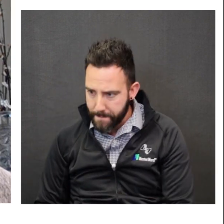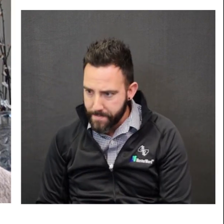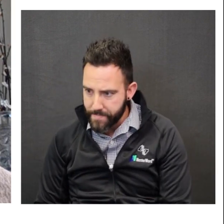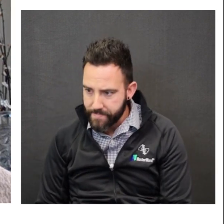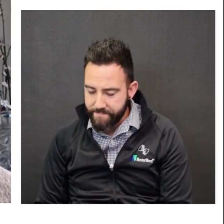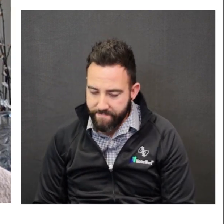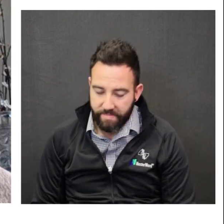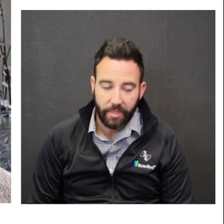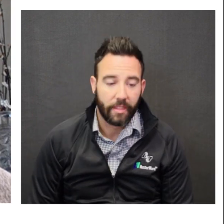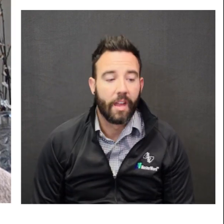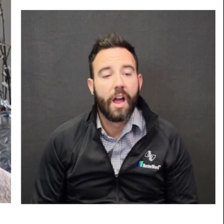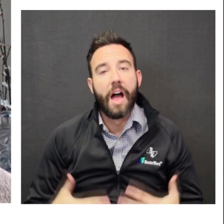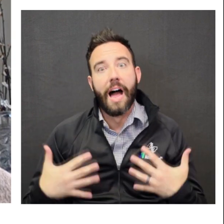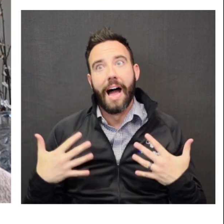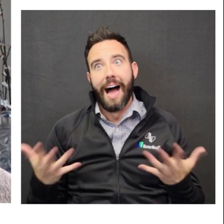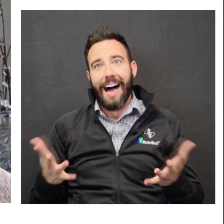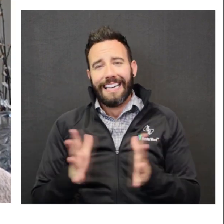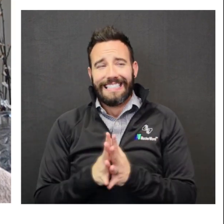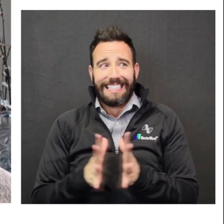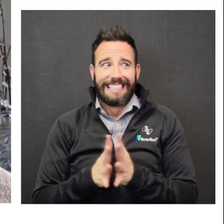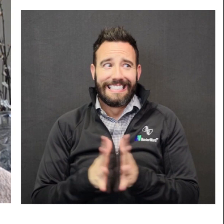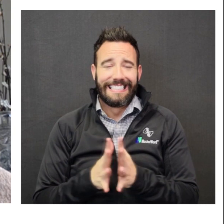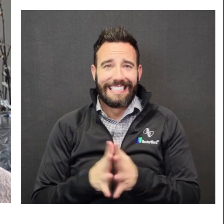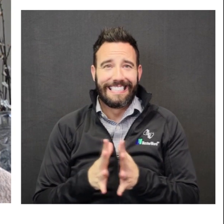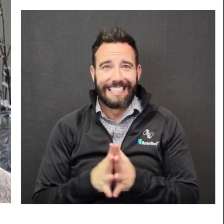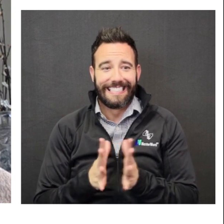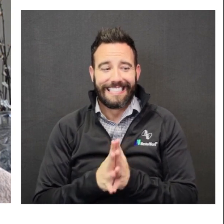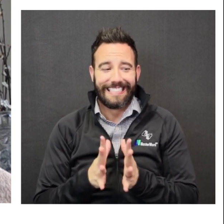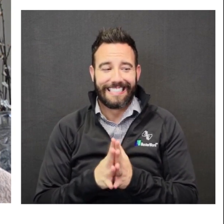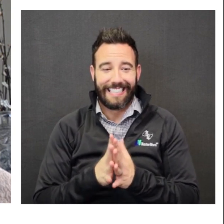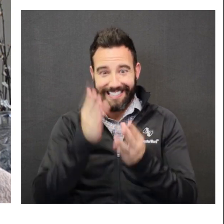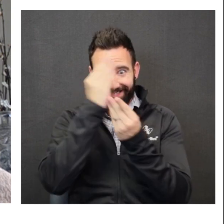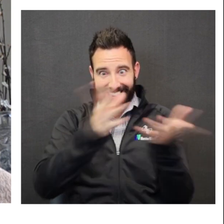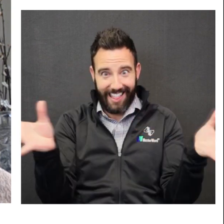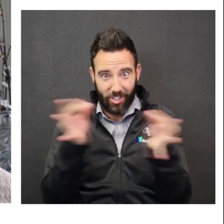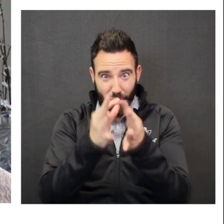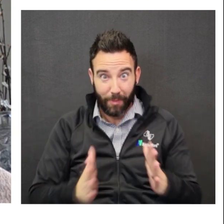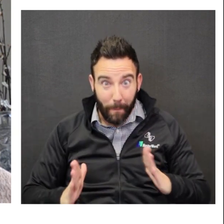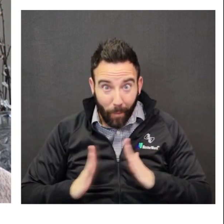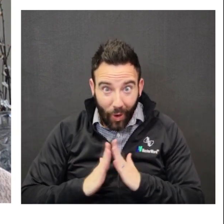Um, well hang tough I think there's no other message than for that.